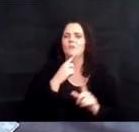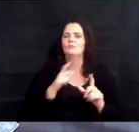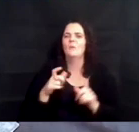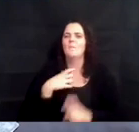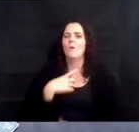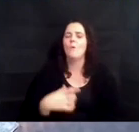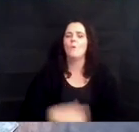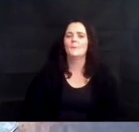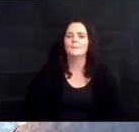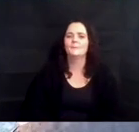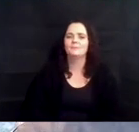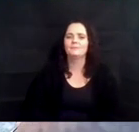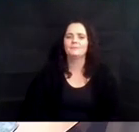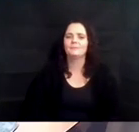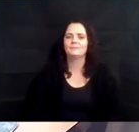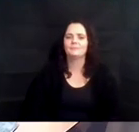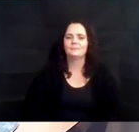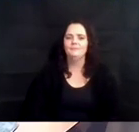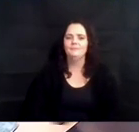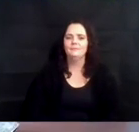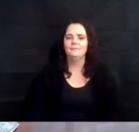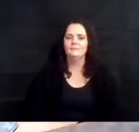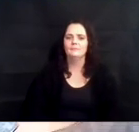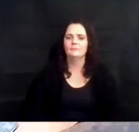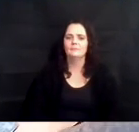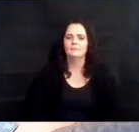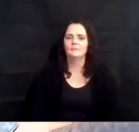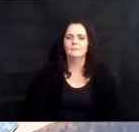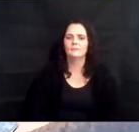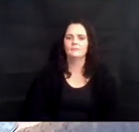and puppet move there too, there we go as I